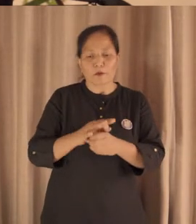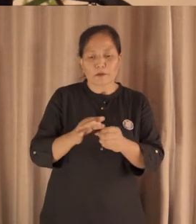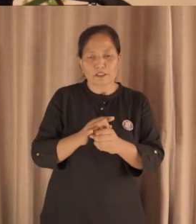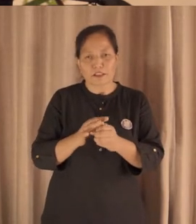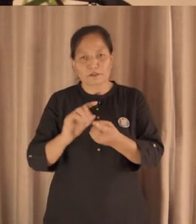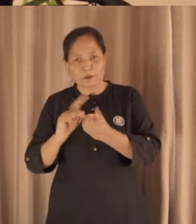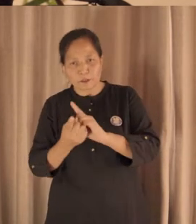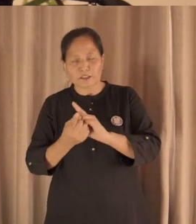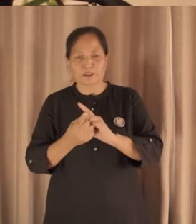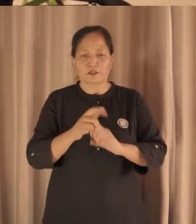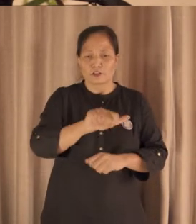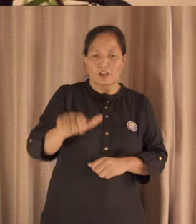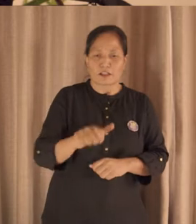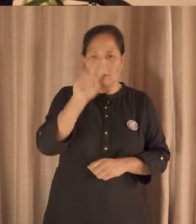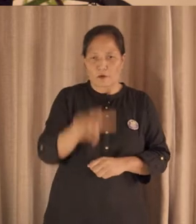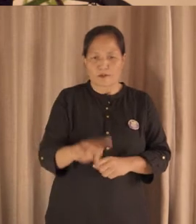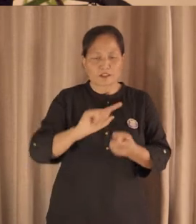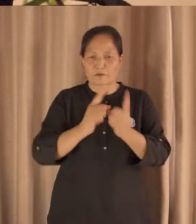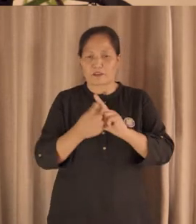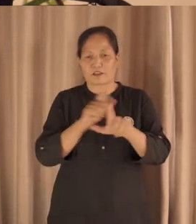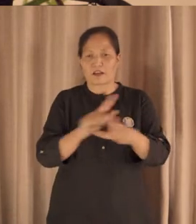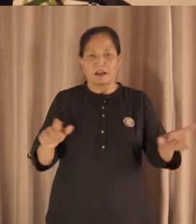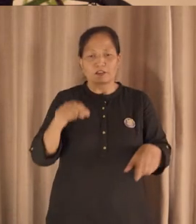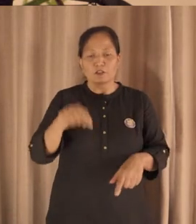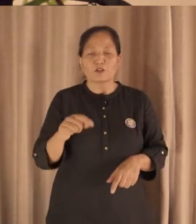identity and what will be the impacts in the identity and existence when they are displaced